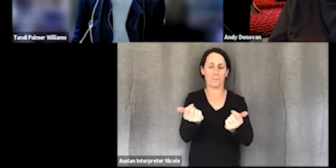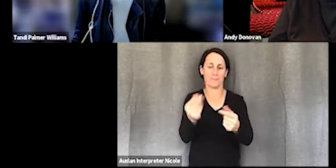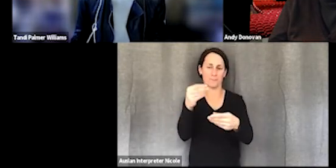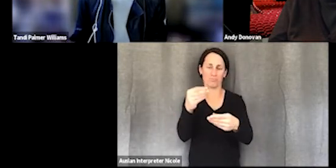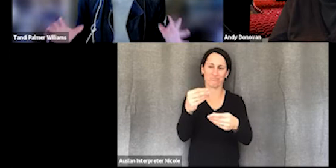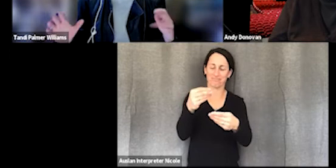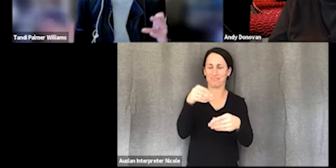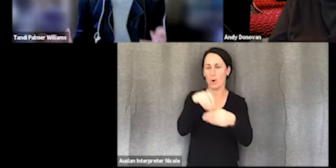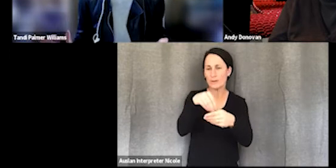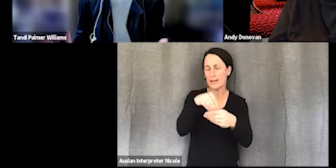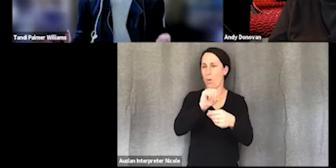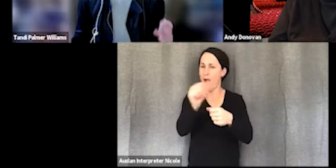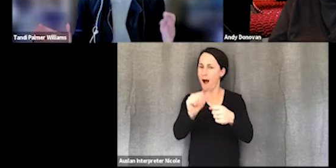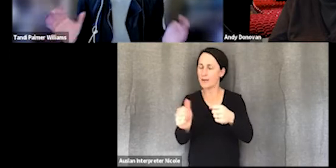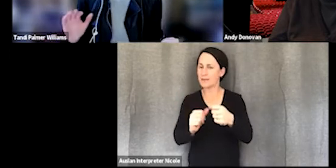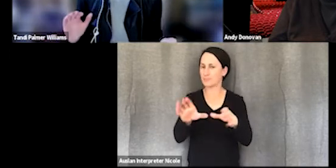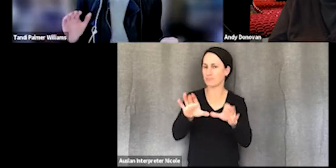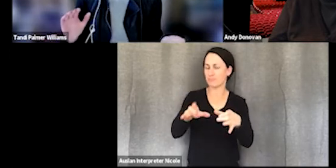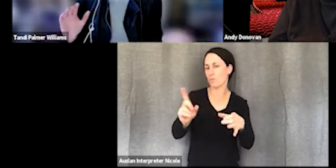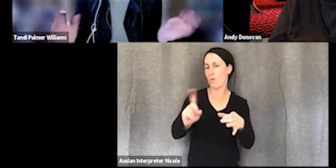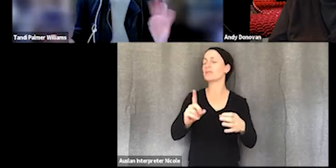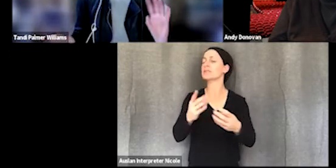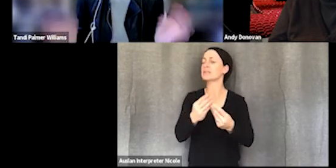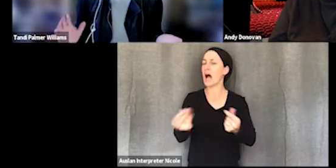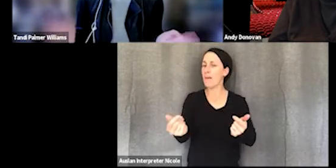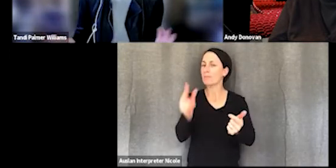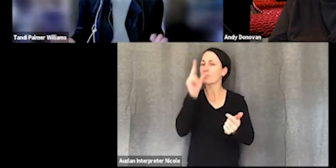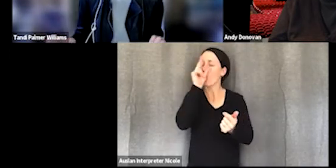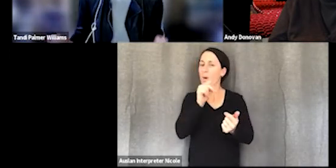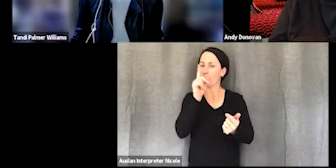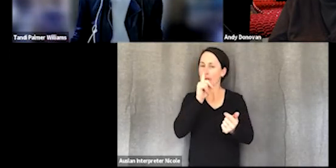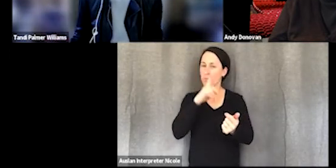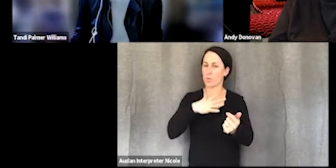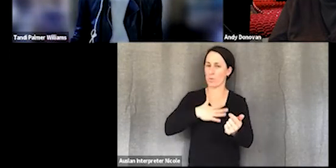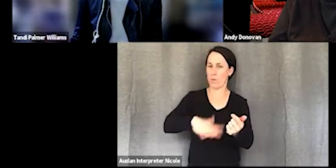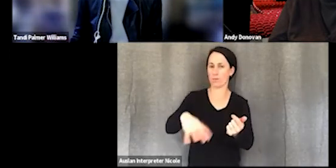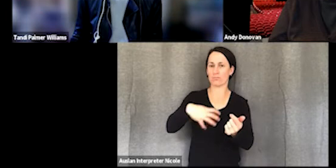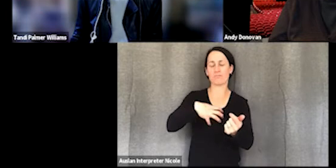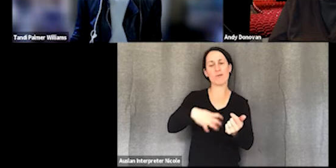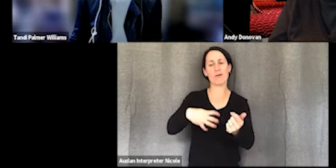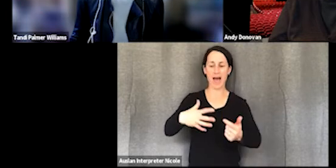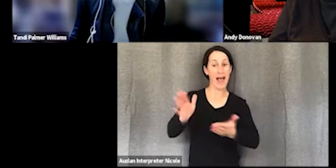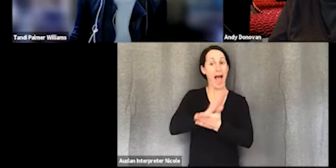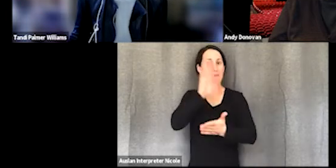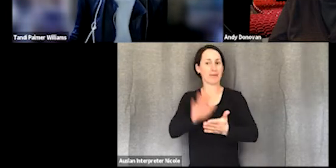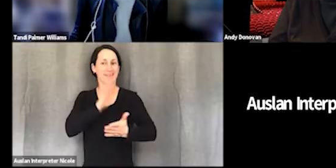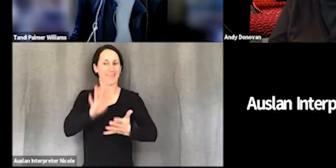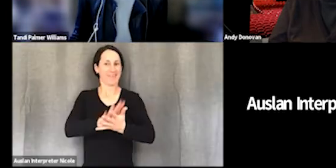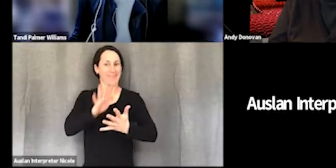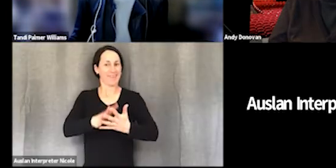although it is a minority, it is a growing minority who say they will be more attracted to light-hearted things.